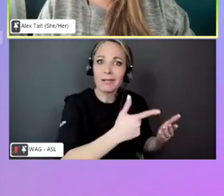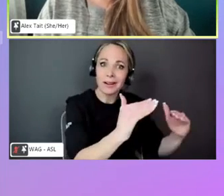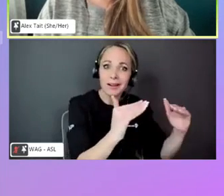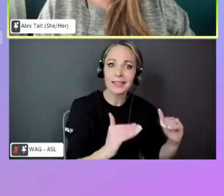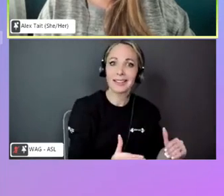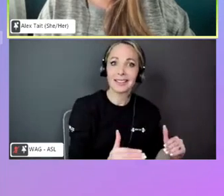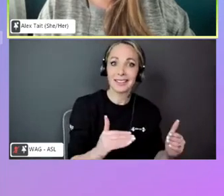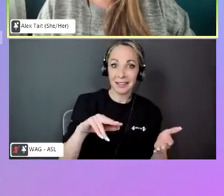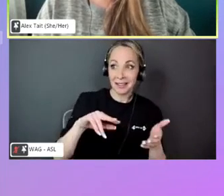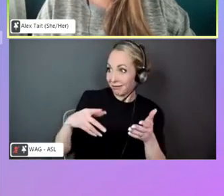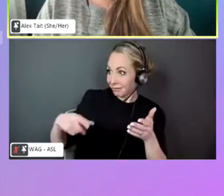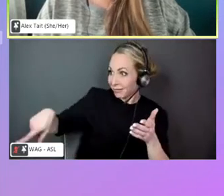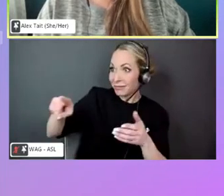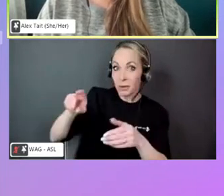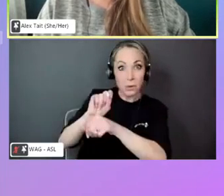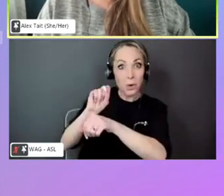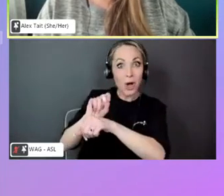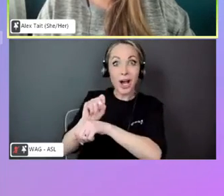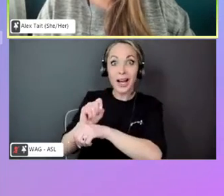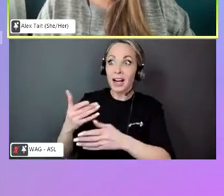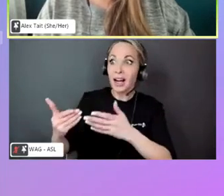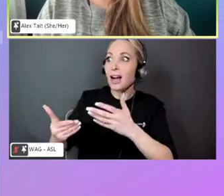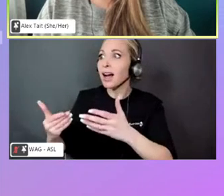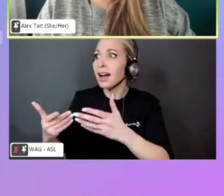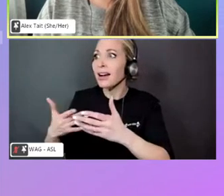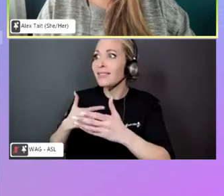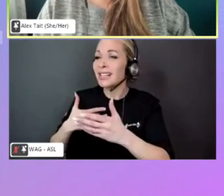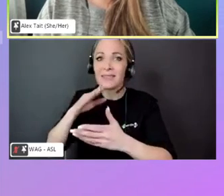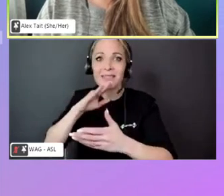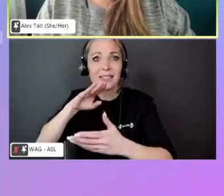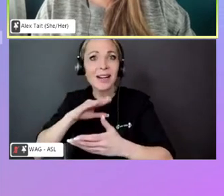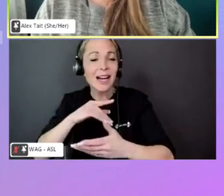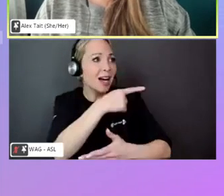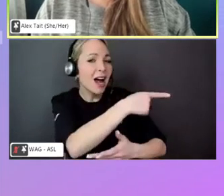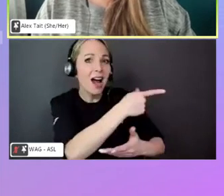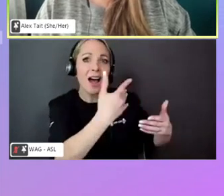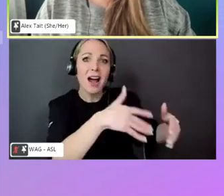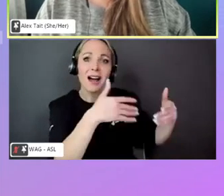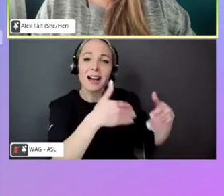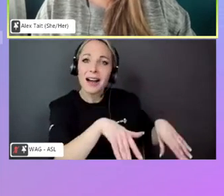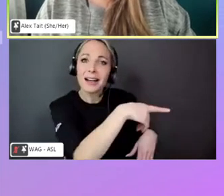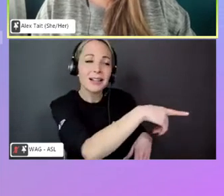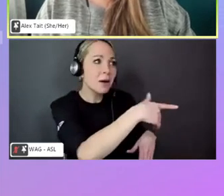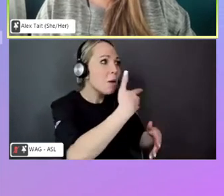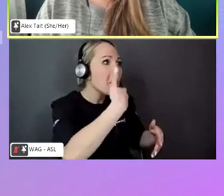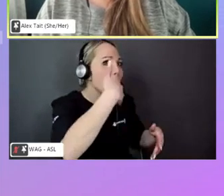of talent. Bias against older workers results in loss of experience workers and to increase efficiency in the